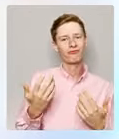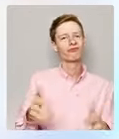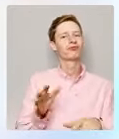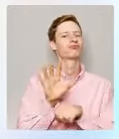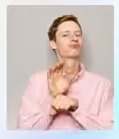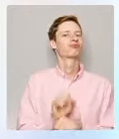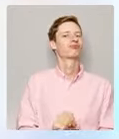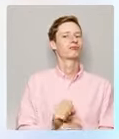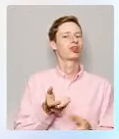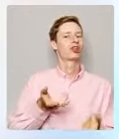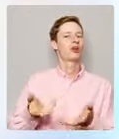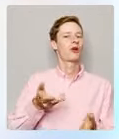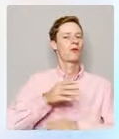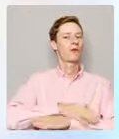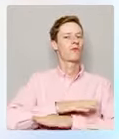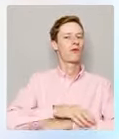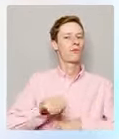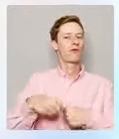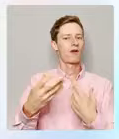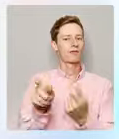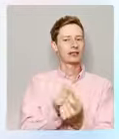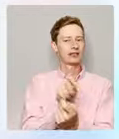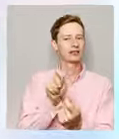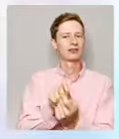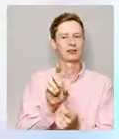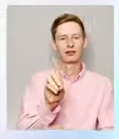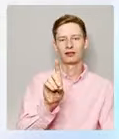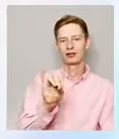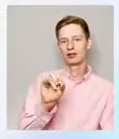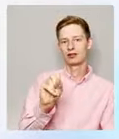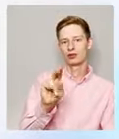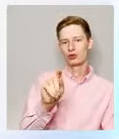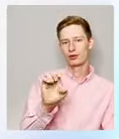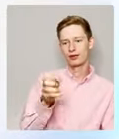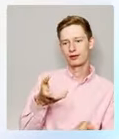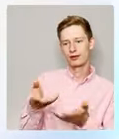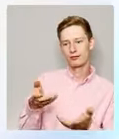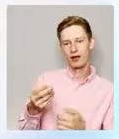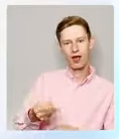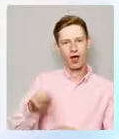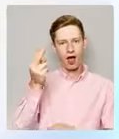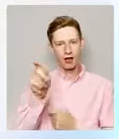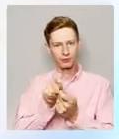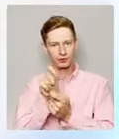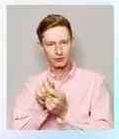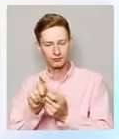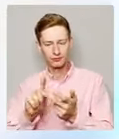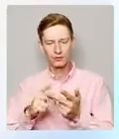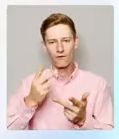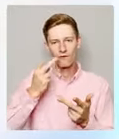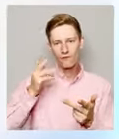to working with interaction platforms that support discrete interactions, high levels of precision